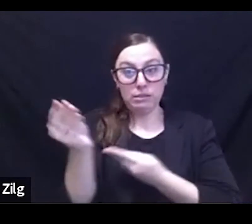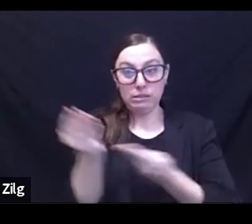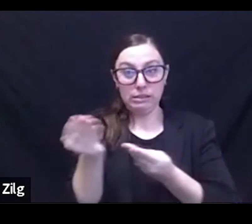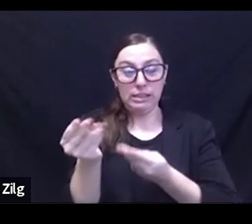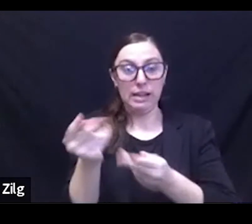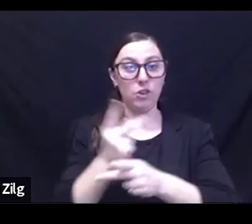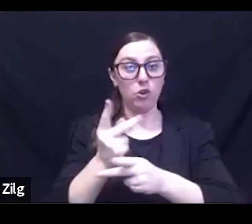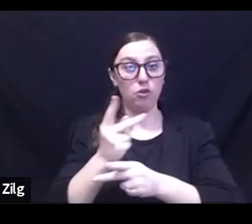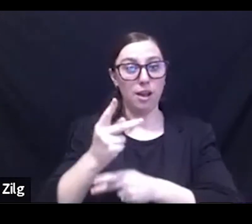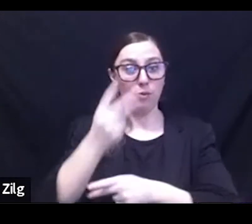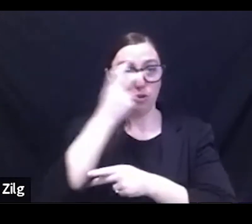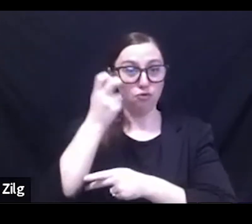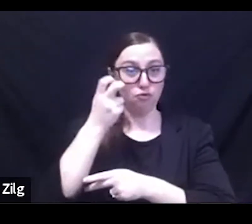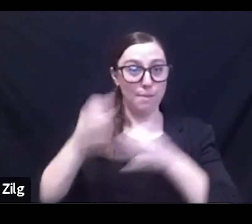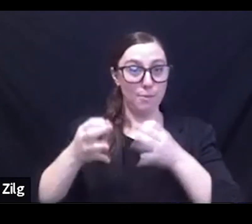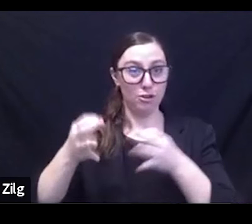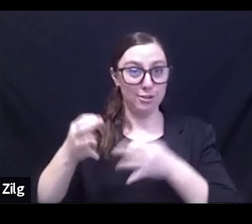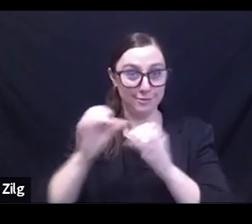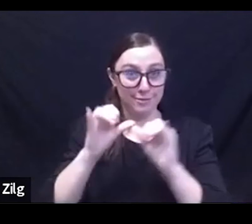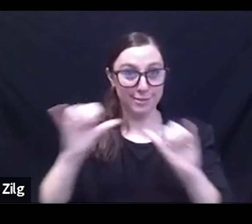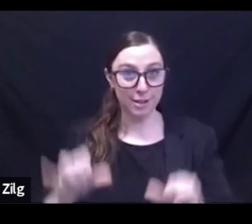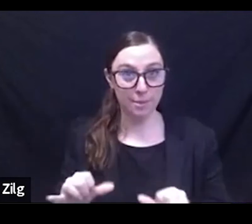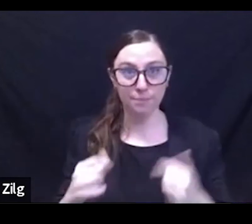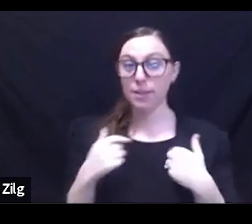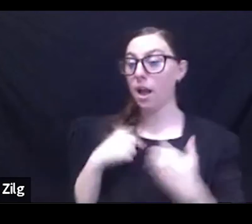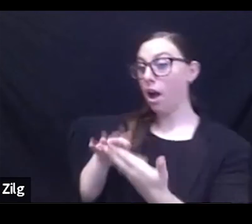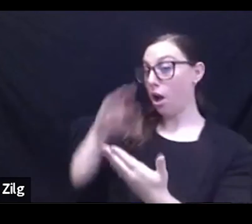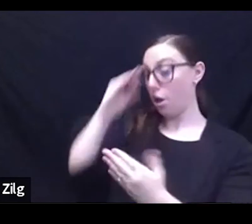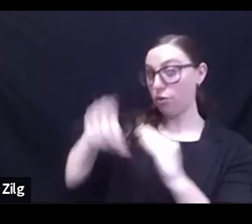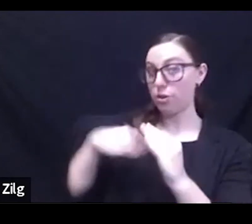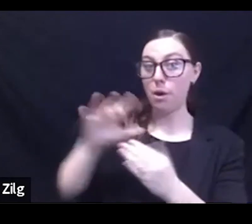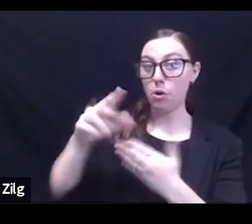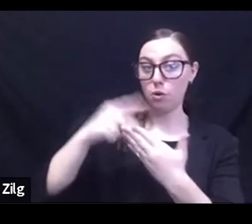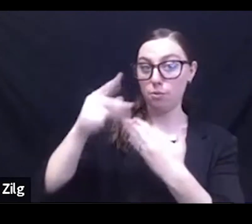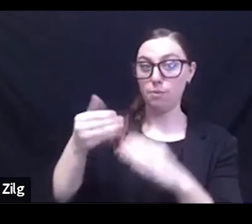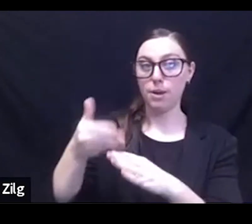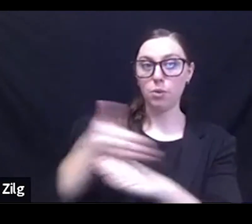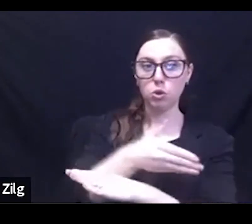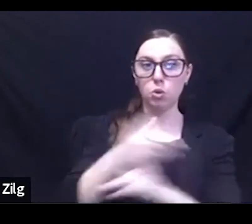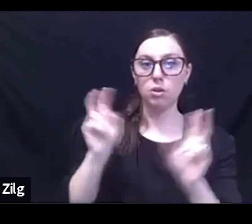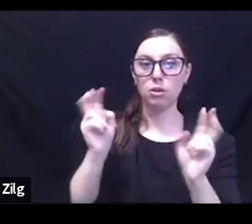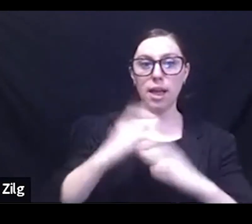criminal justice system. Marc: I came to know of your program when it was previously referred to as barrier-free justice, which